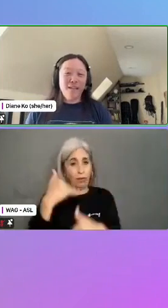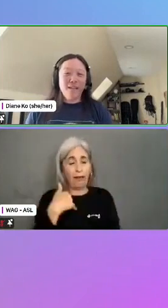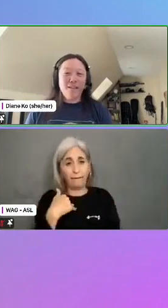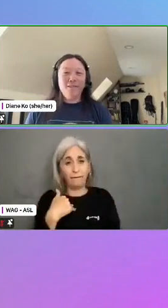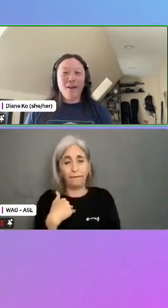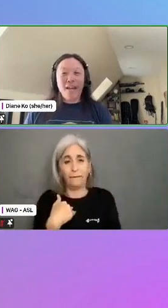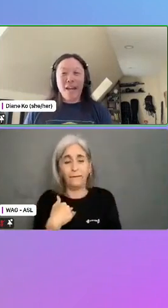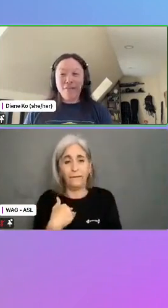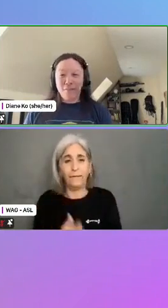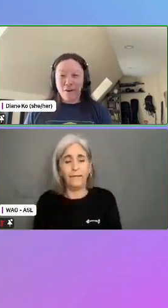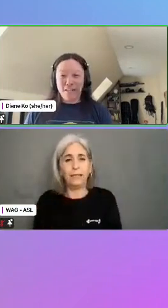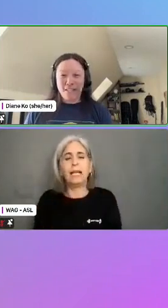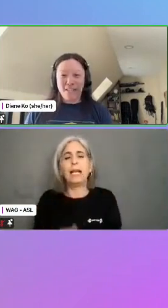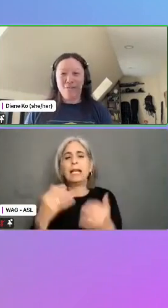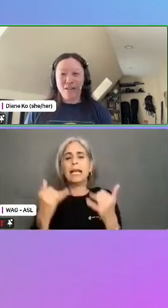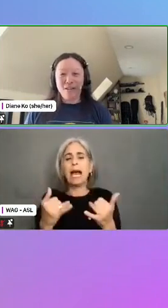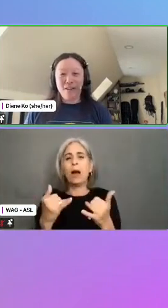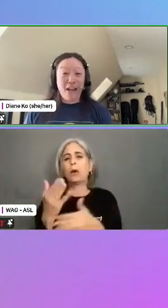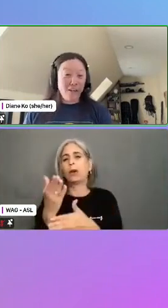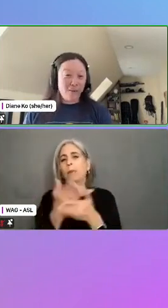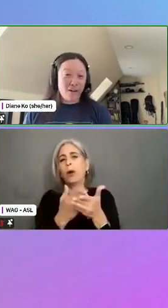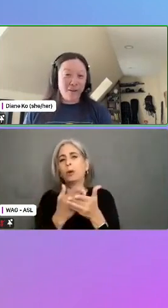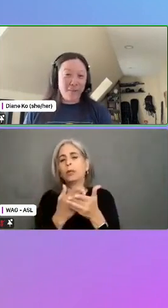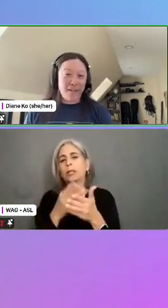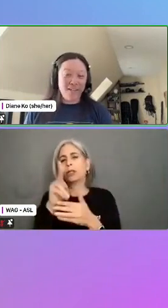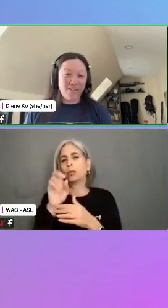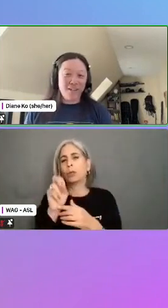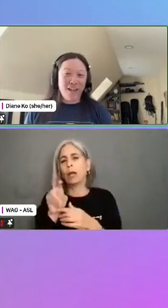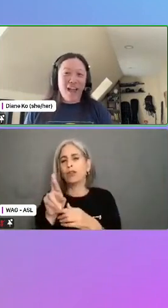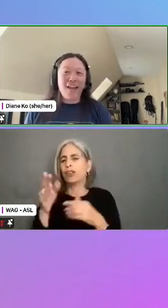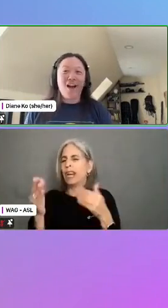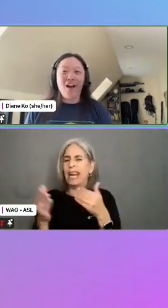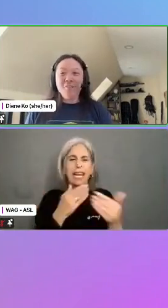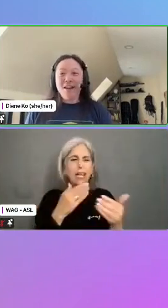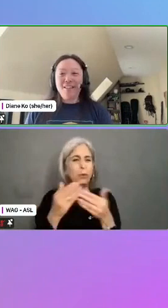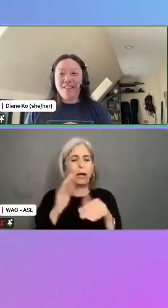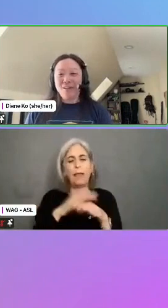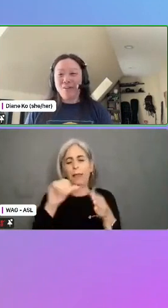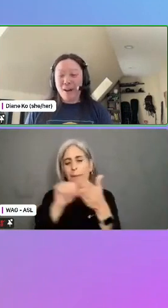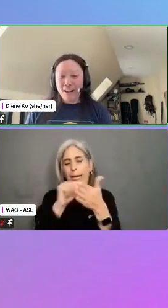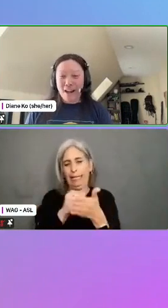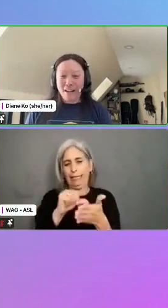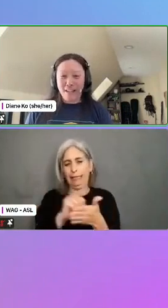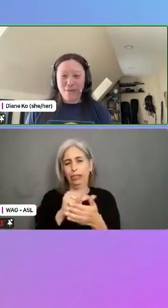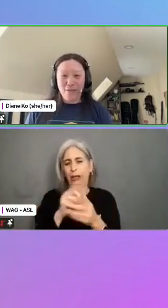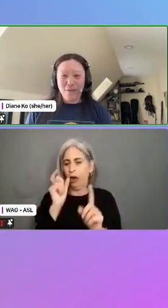depending on some factor. For example, and this may be contentious, if you had a component that looked the same